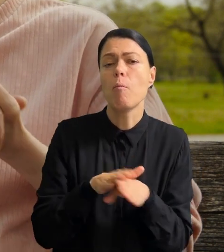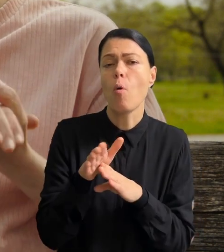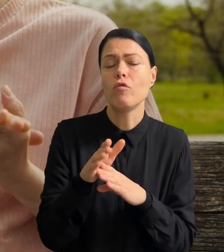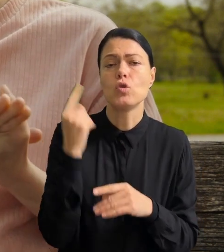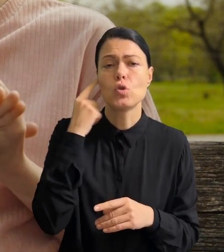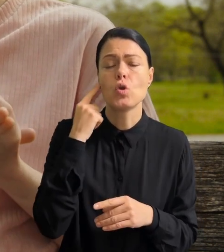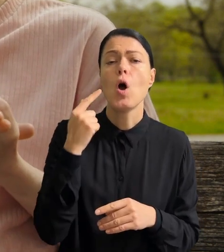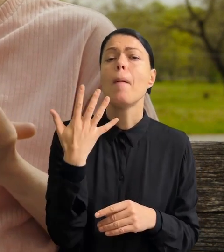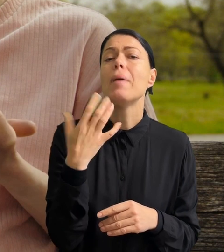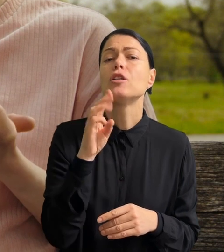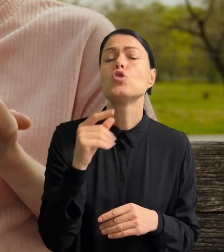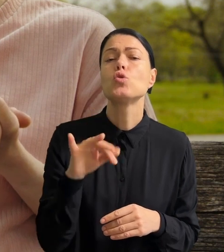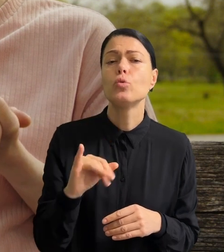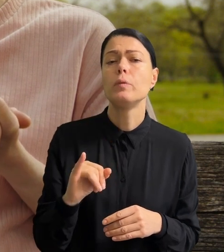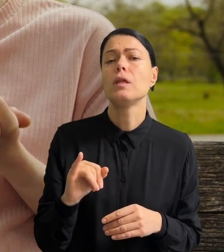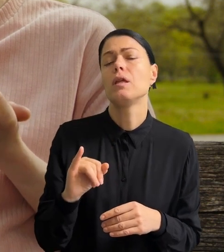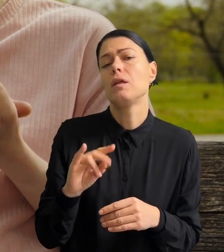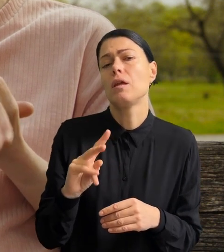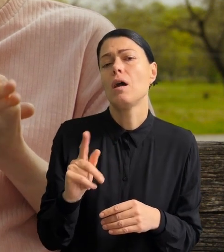Fifth degree of deafness. That’s a lot.